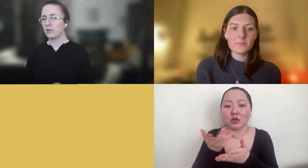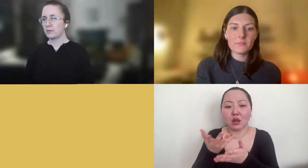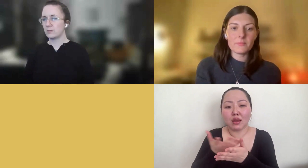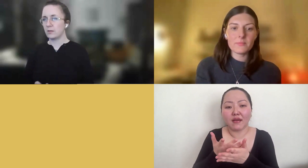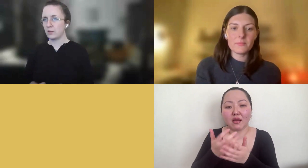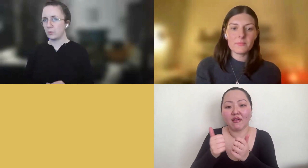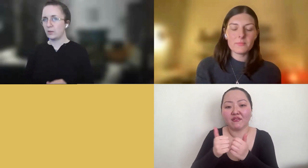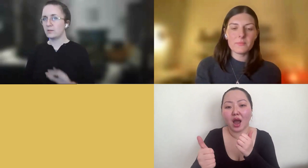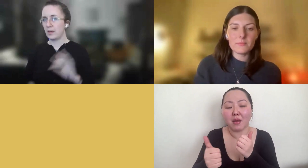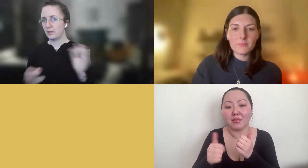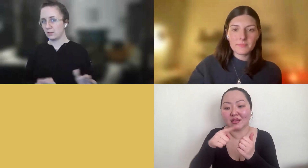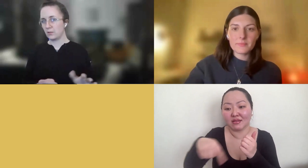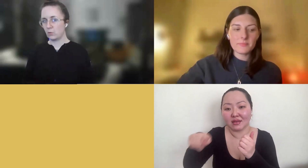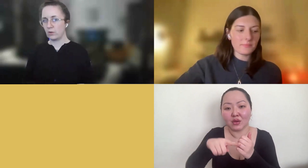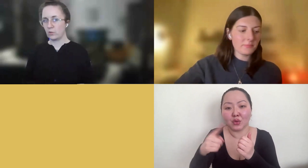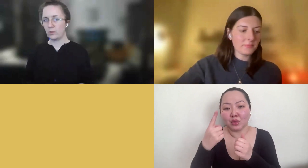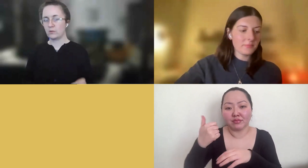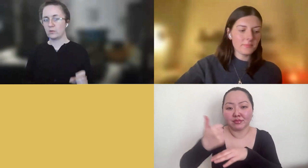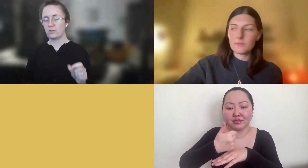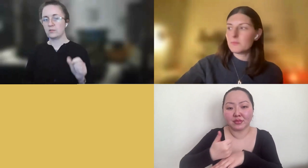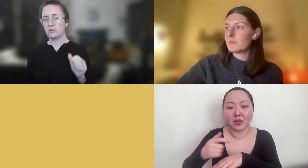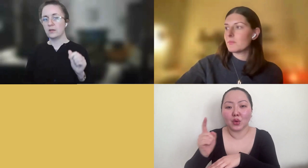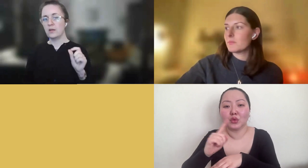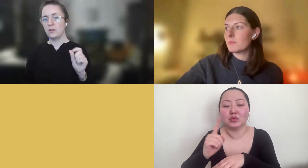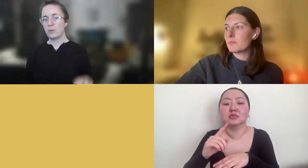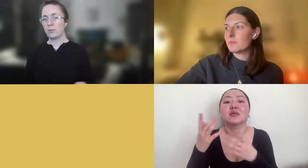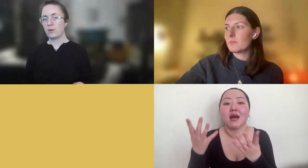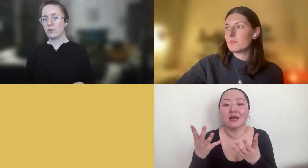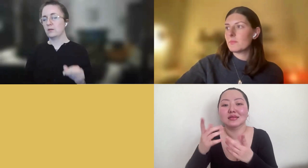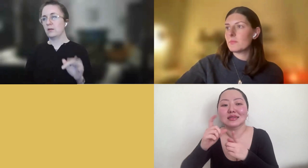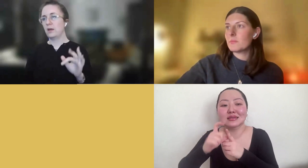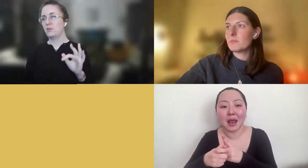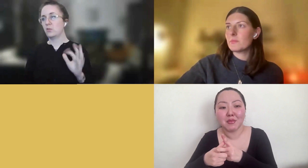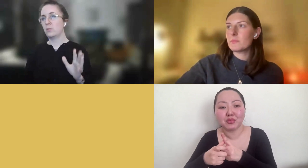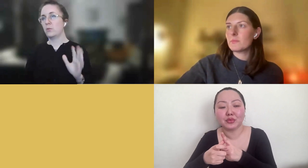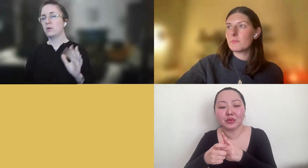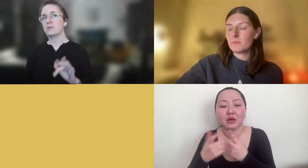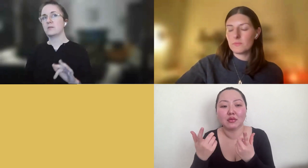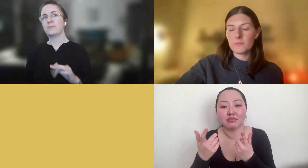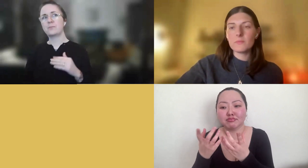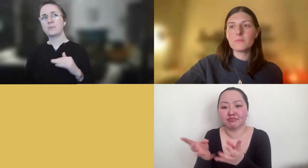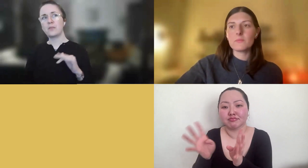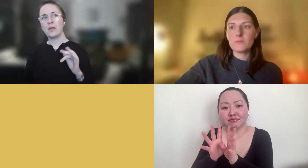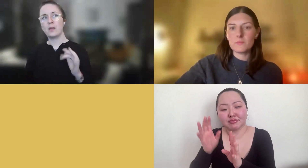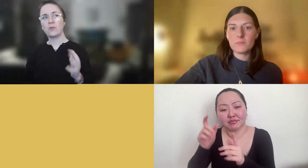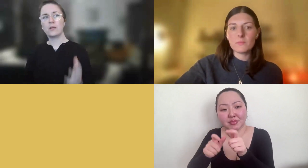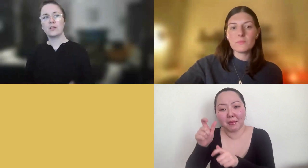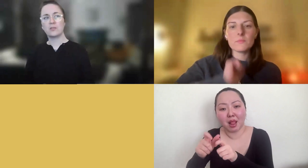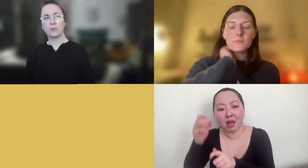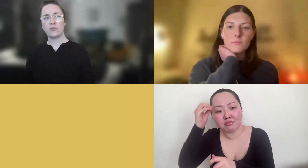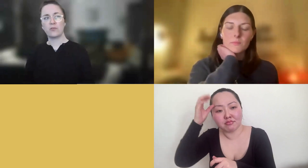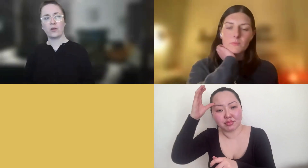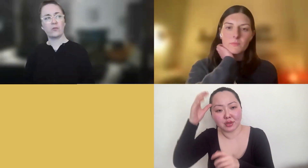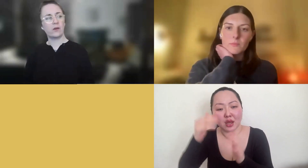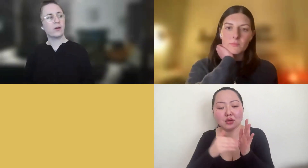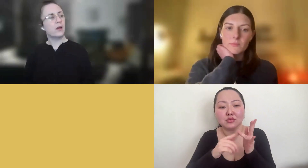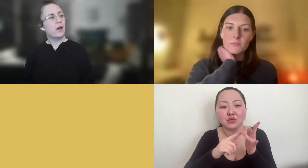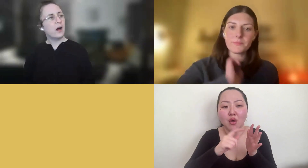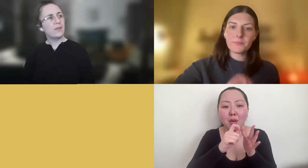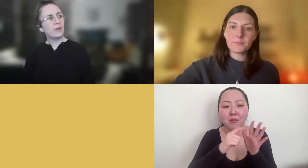and guest experts and Zoe Partington and Jos Boys. And it was an interesting process. I